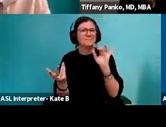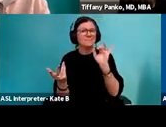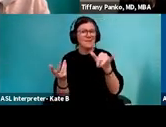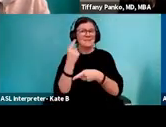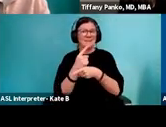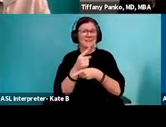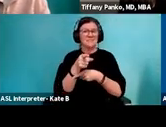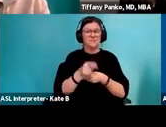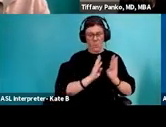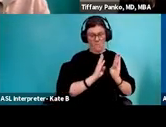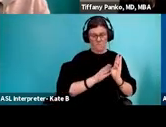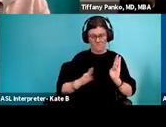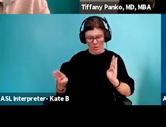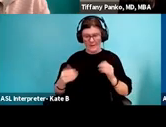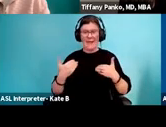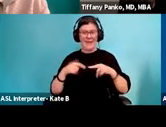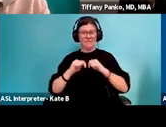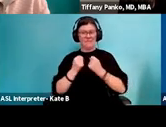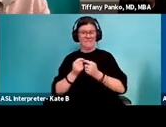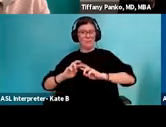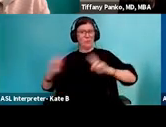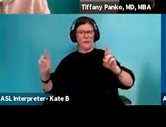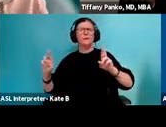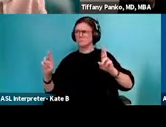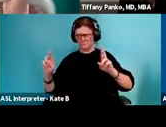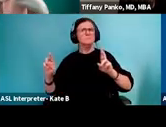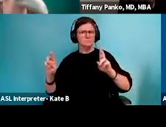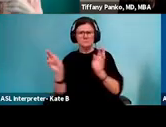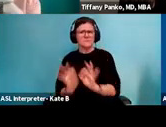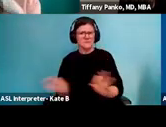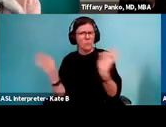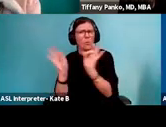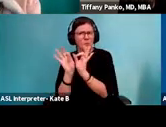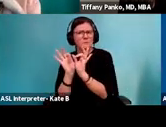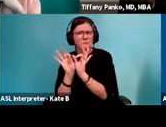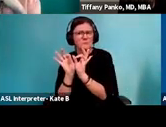and having your team in place is also just really important truck to make sure that the